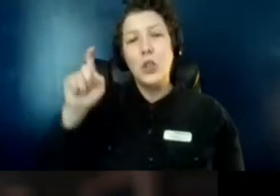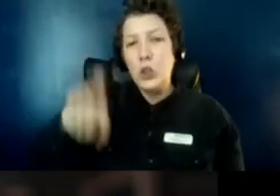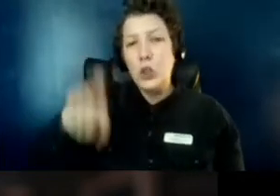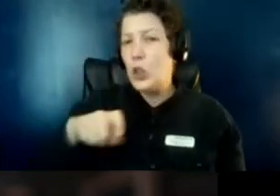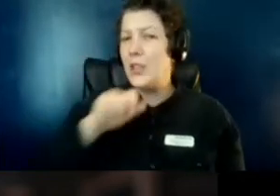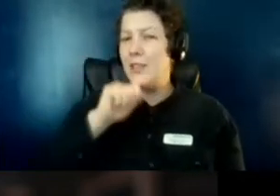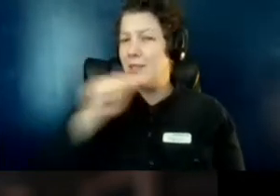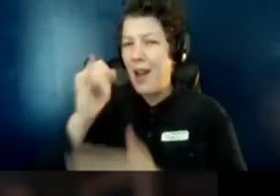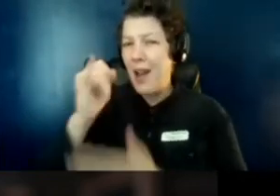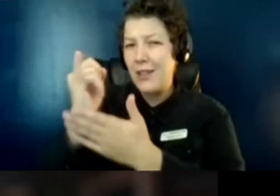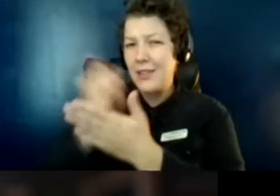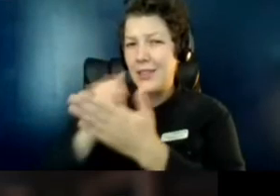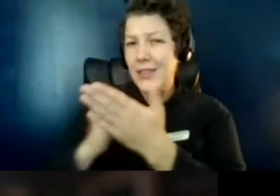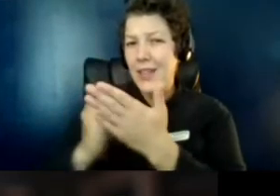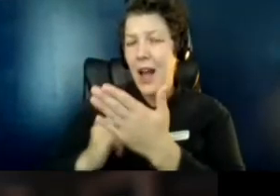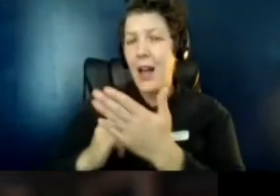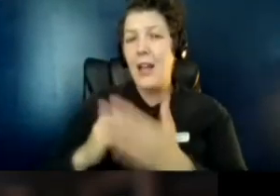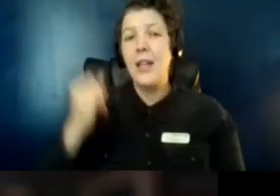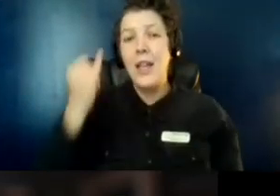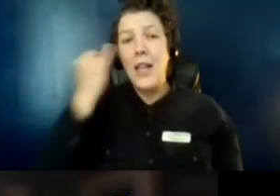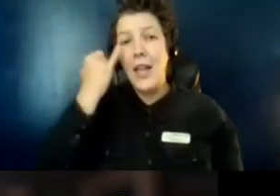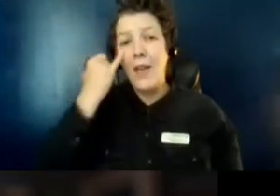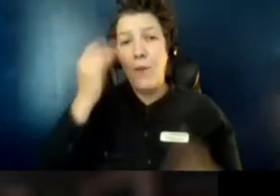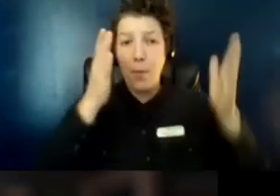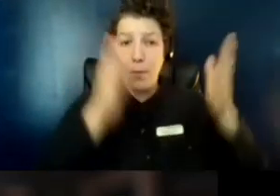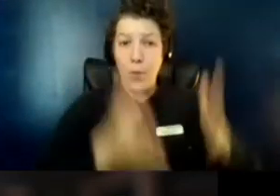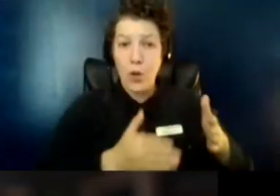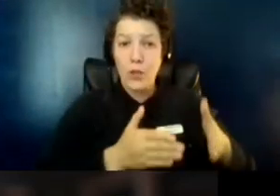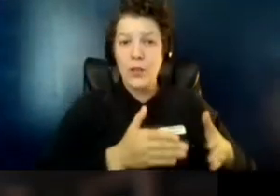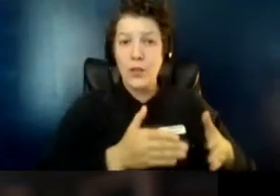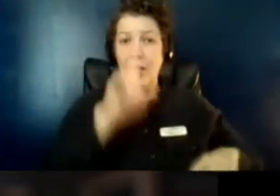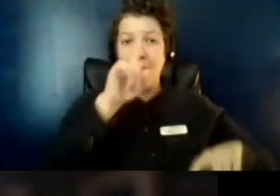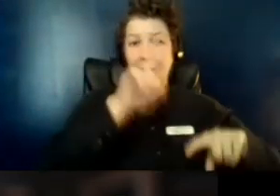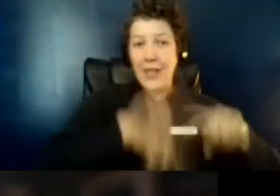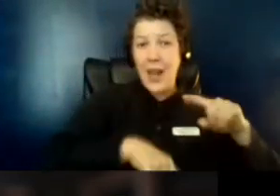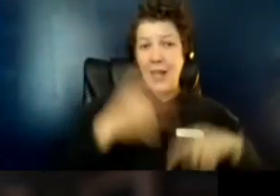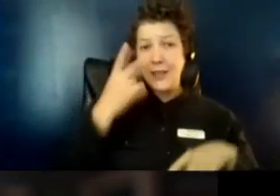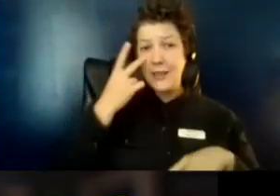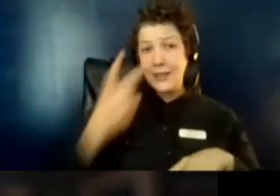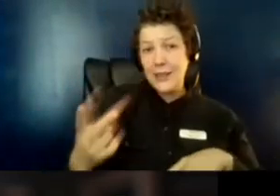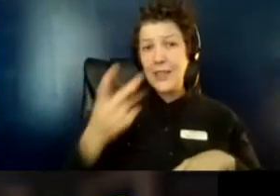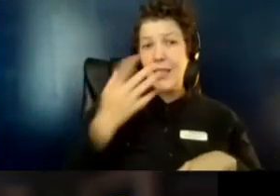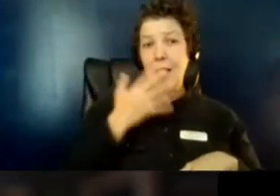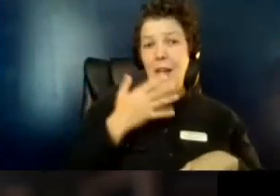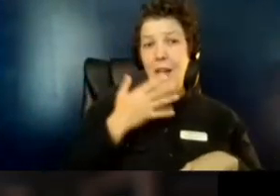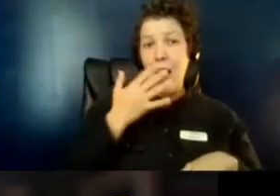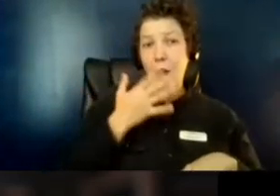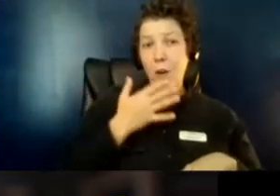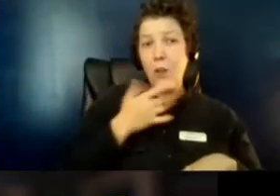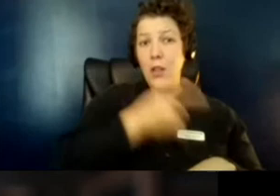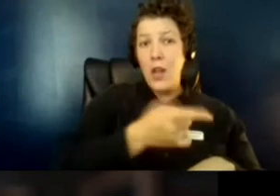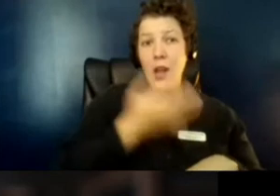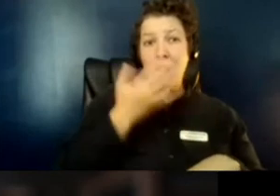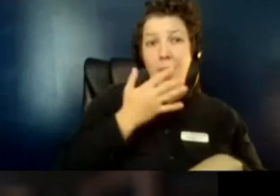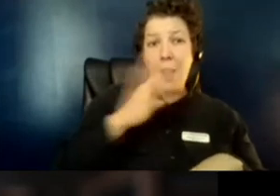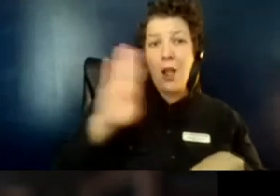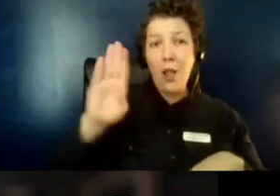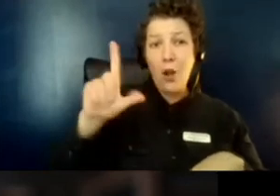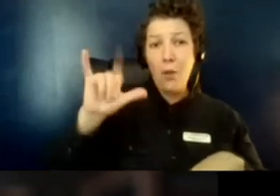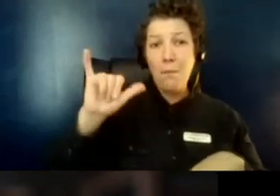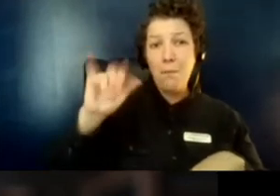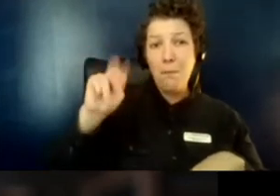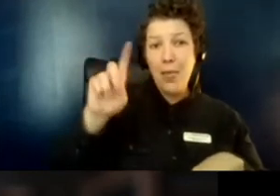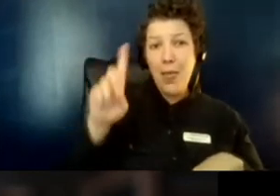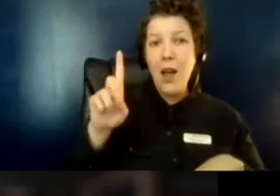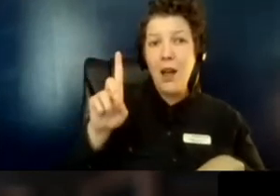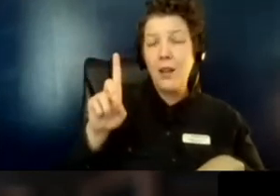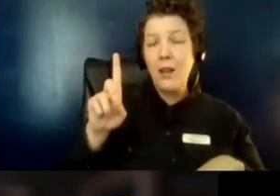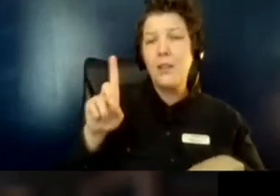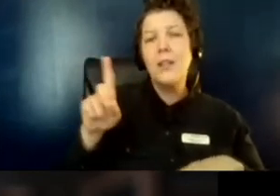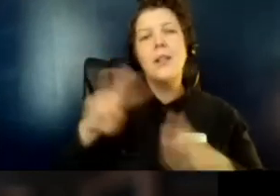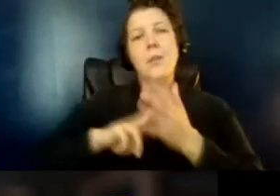color palette from differentiating. We need to be able to create that responsiveness in